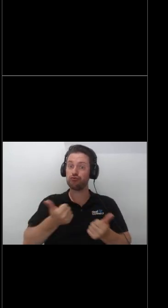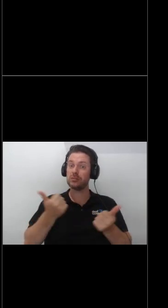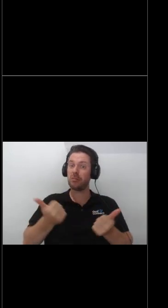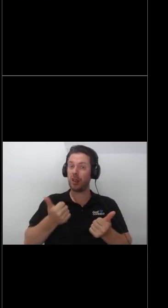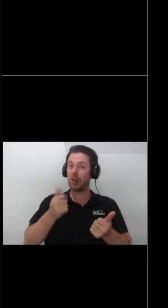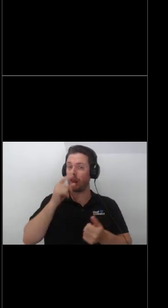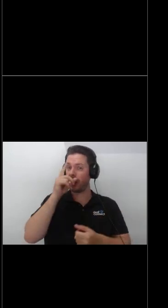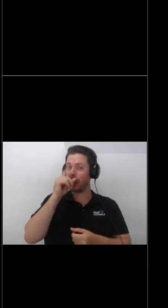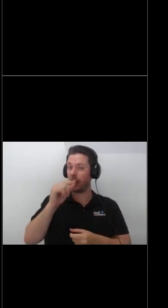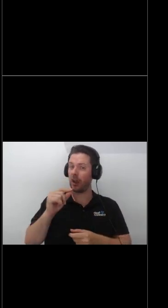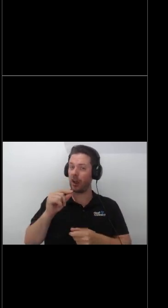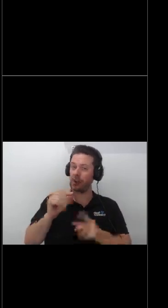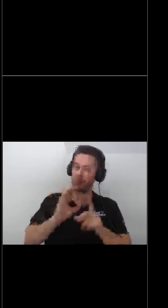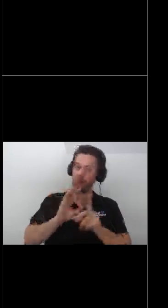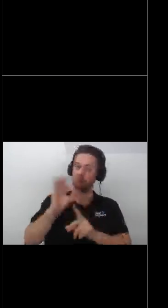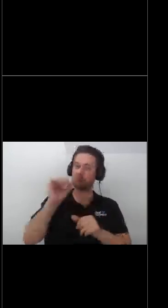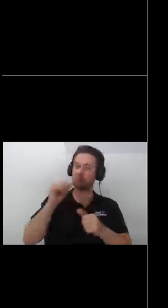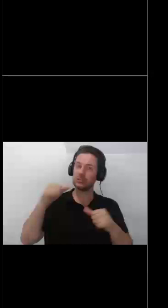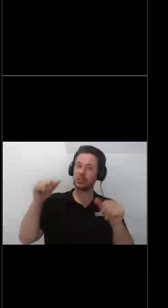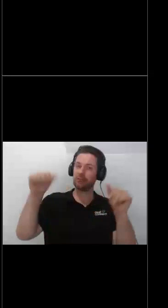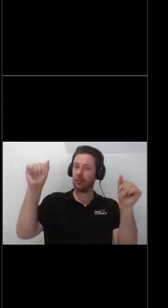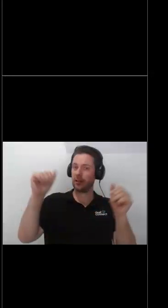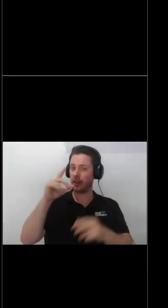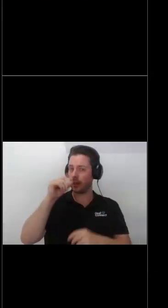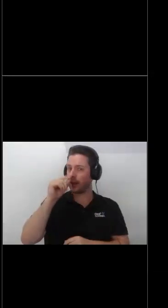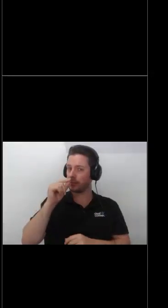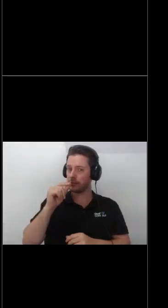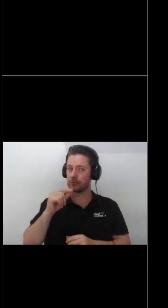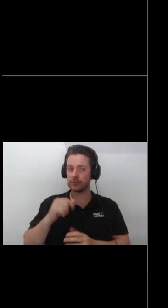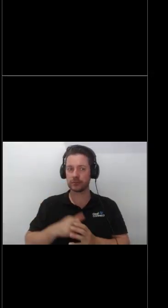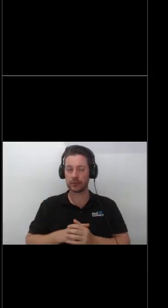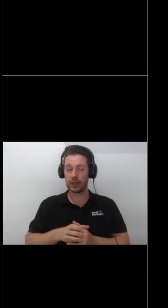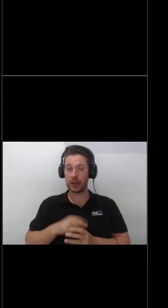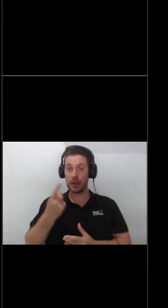that basically just means that if the matter does go on appeal,